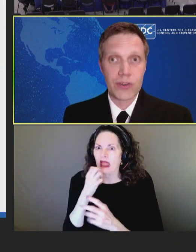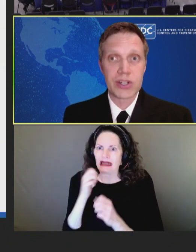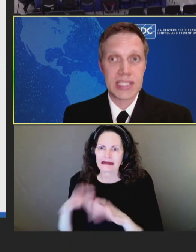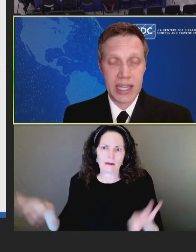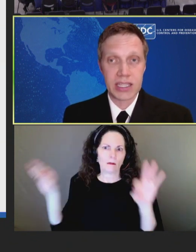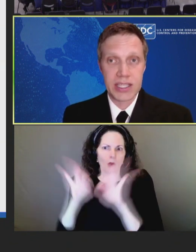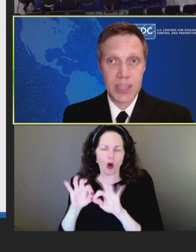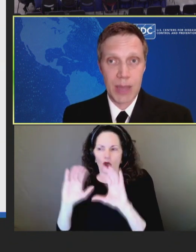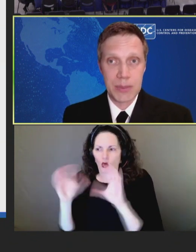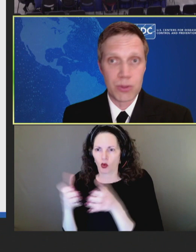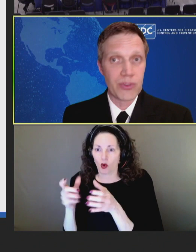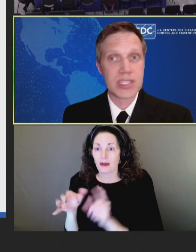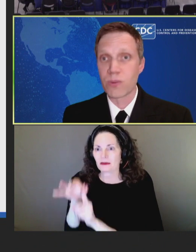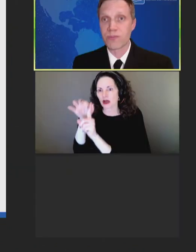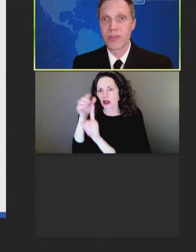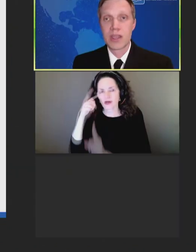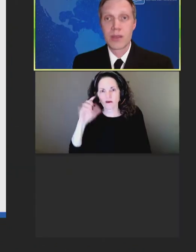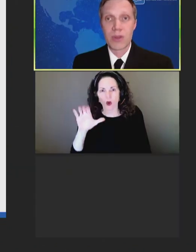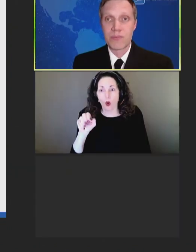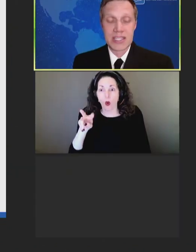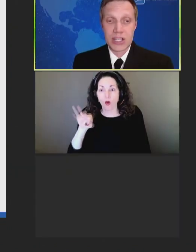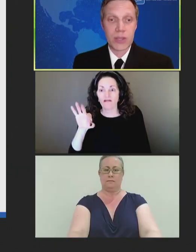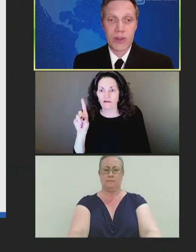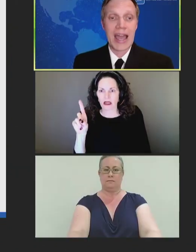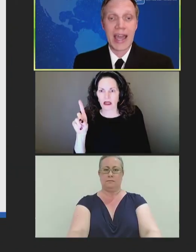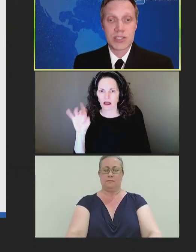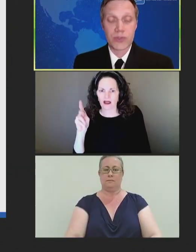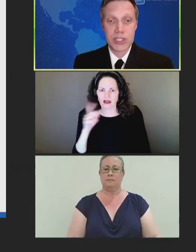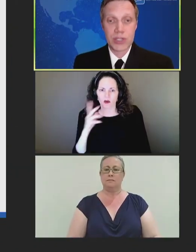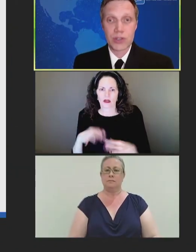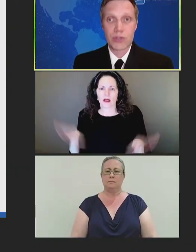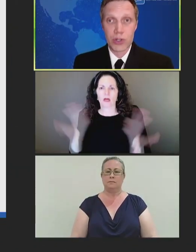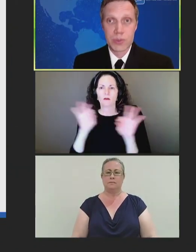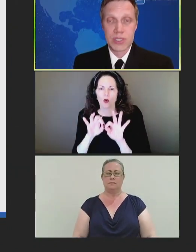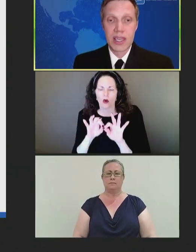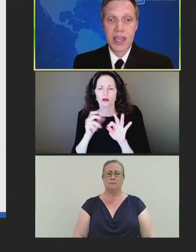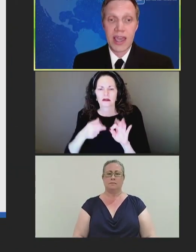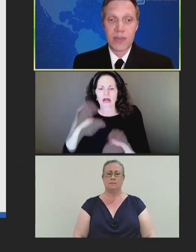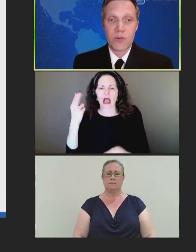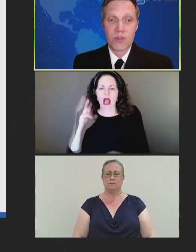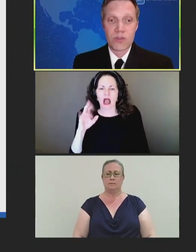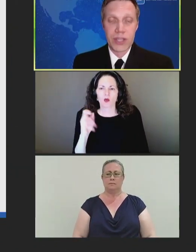are decidedly suboptimal. This is essentially one of the highest risk groups and looking